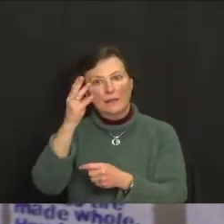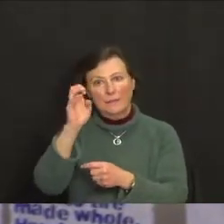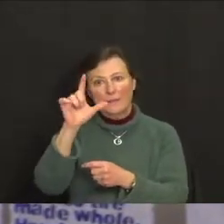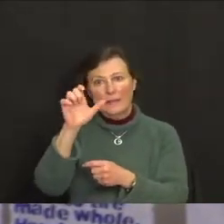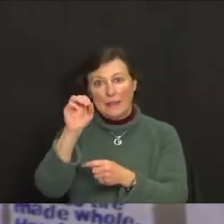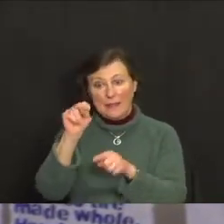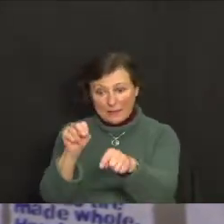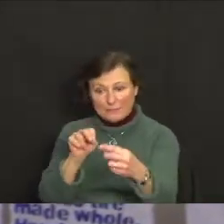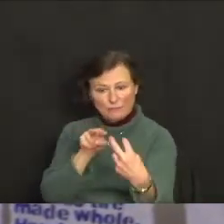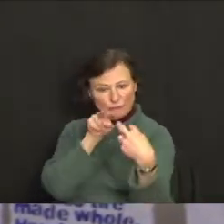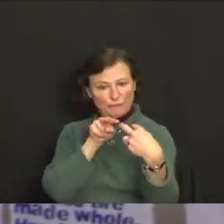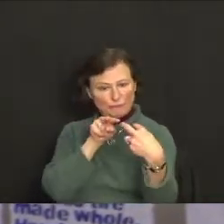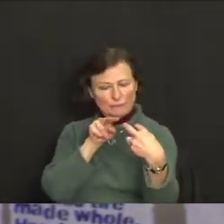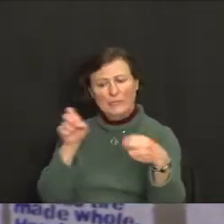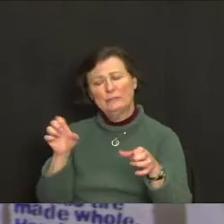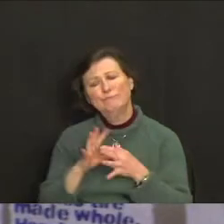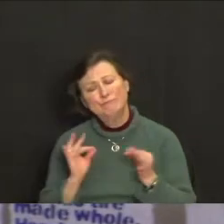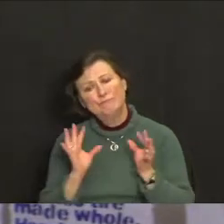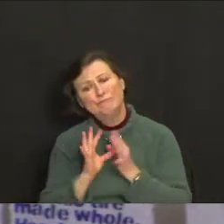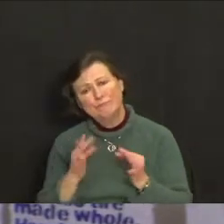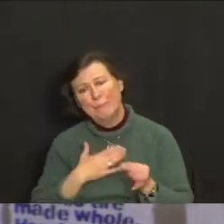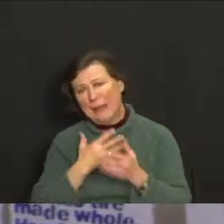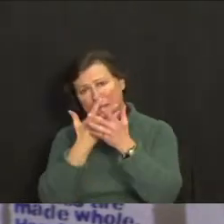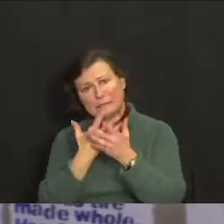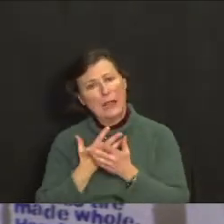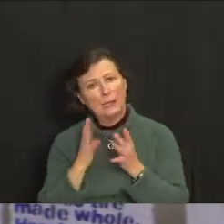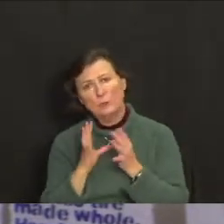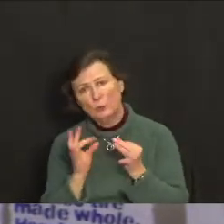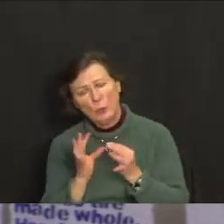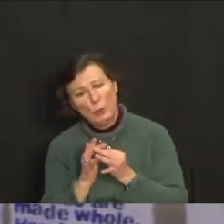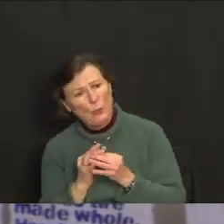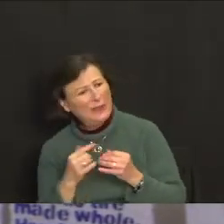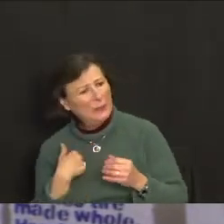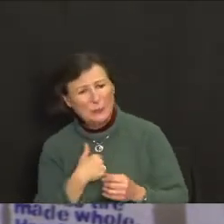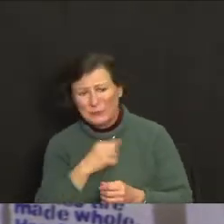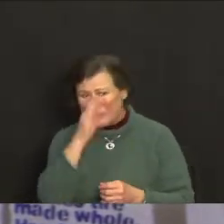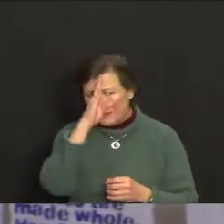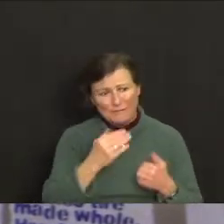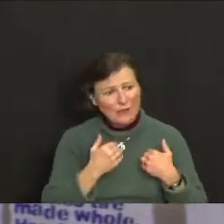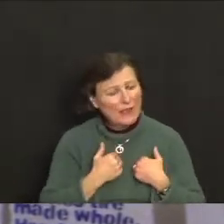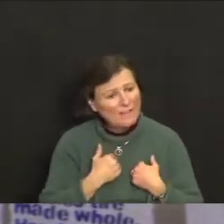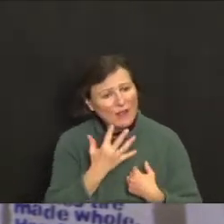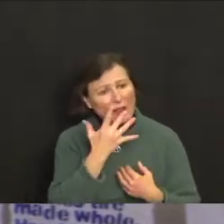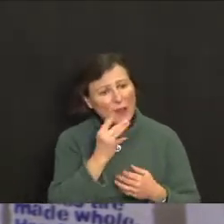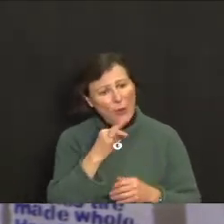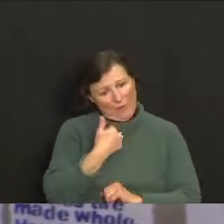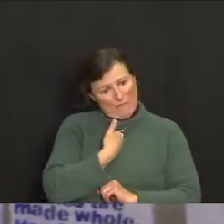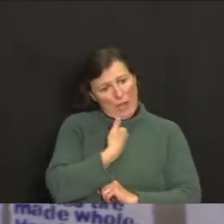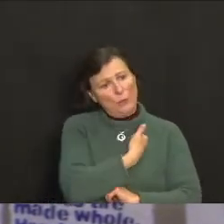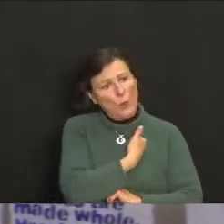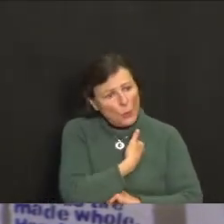He told his sad story, "Won't we ever have a color of our own?" he asked.